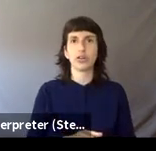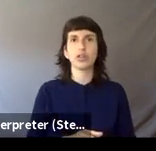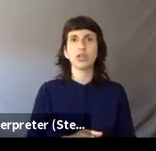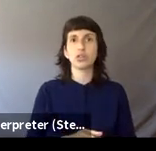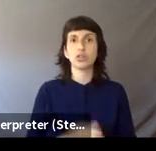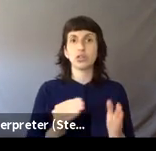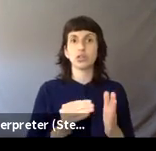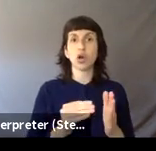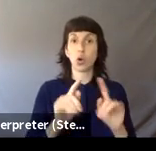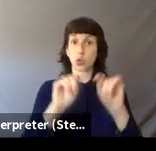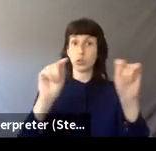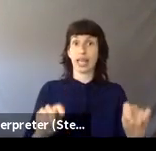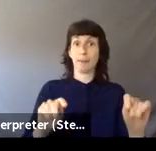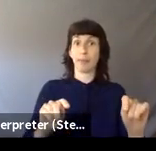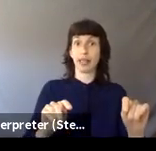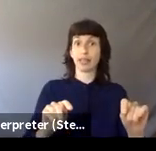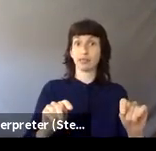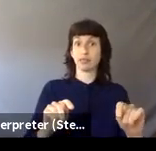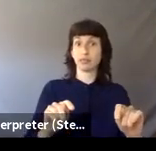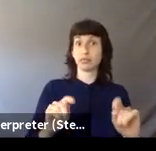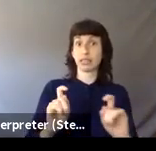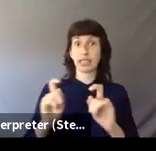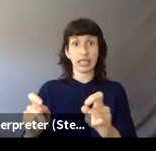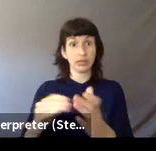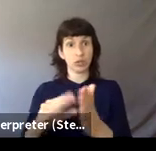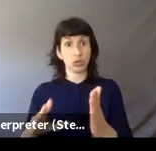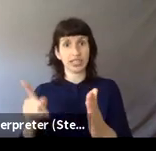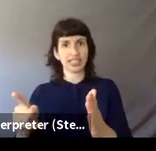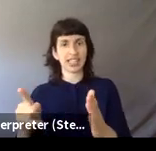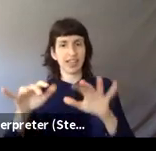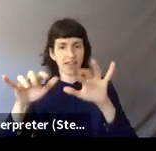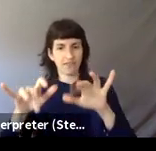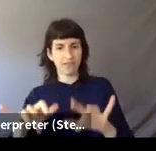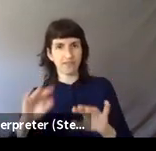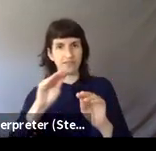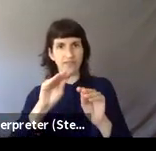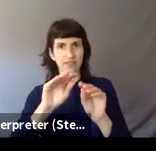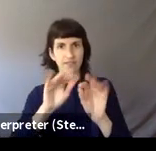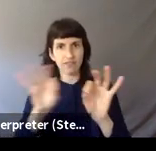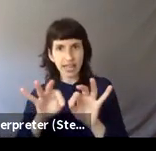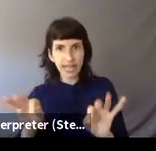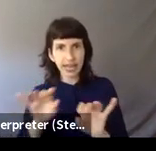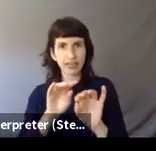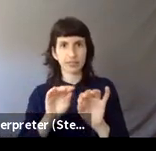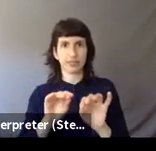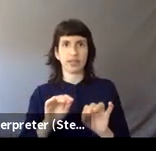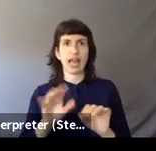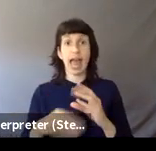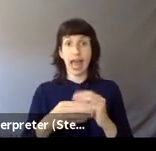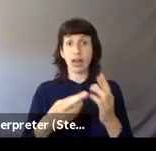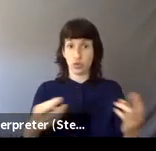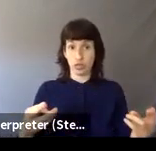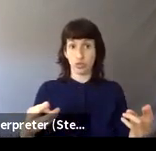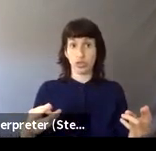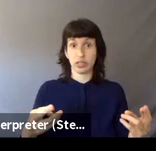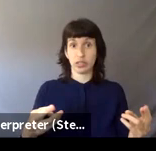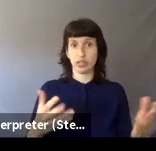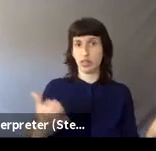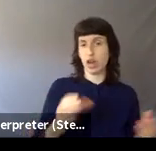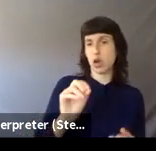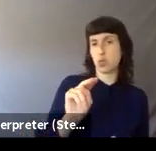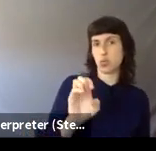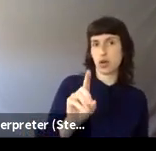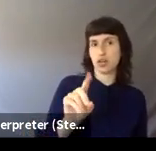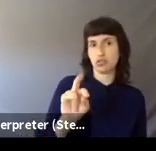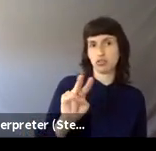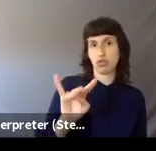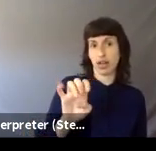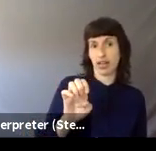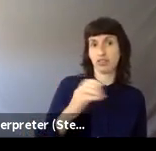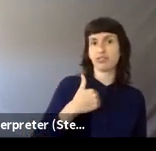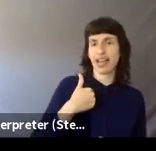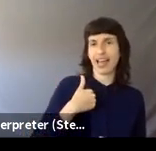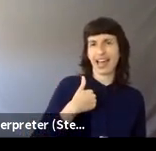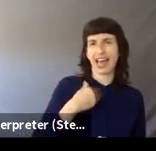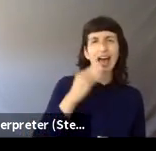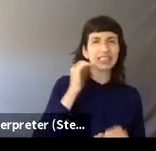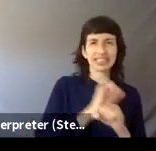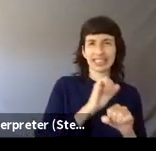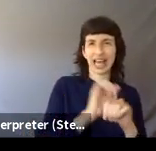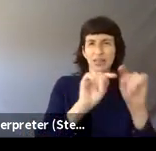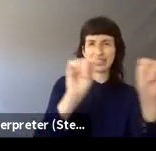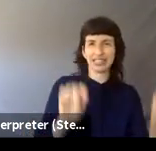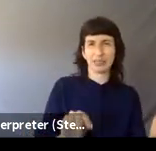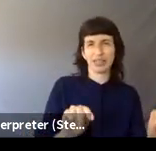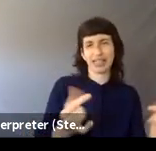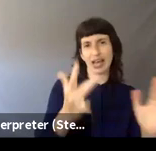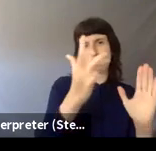I'll just go in and create an assignment so you can see where that option is.